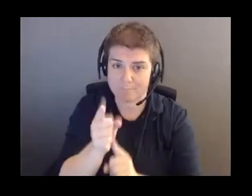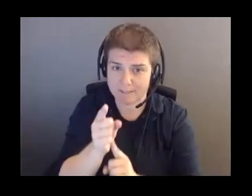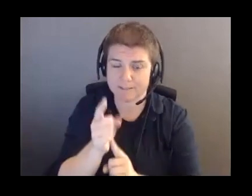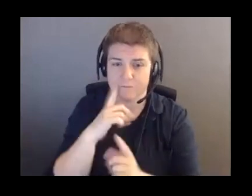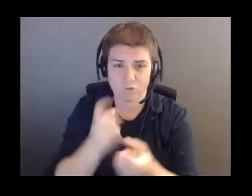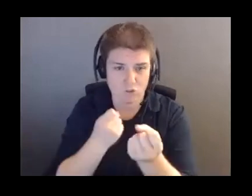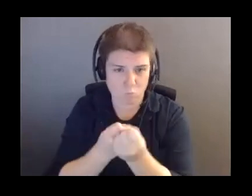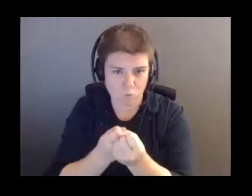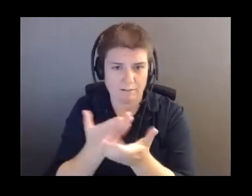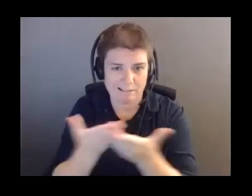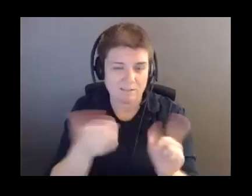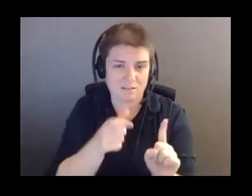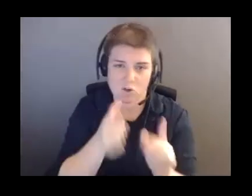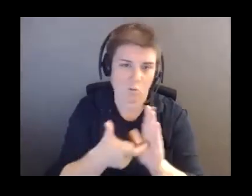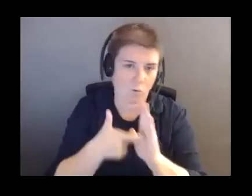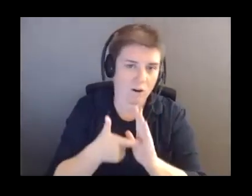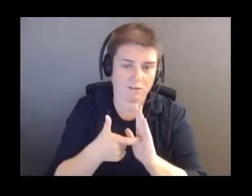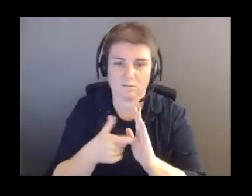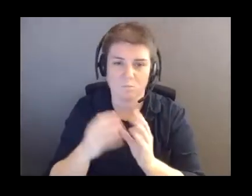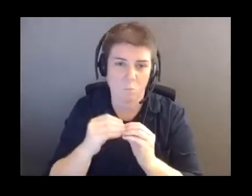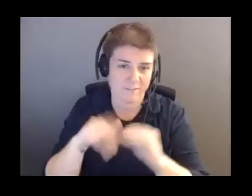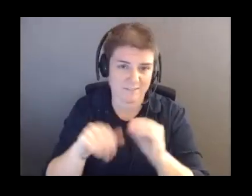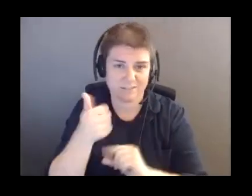and they weren't required to read more than that so you can still use about 10 minutes